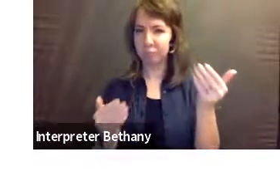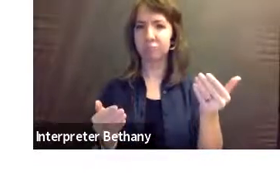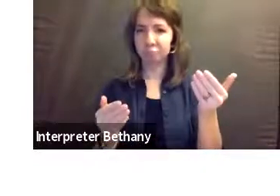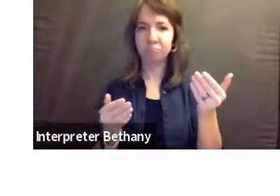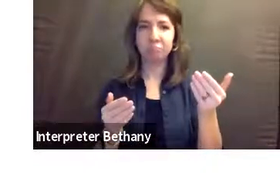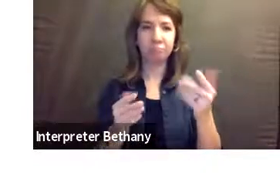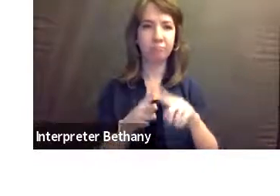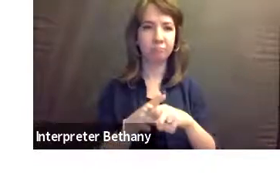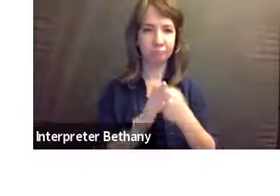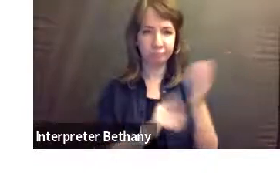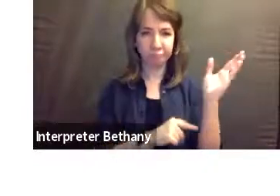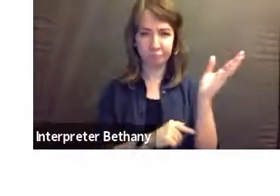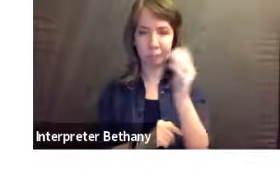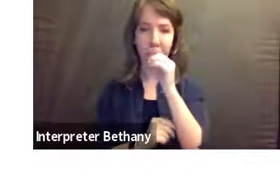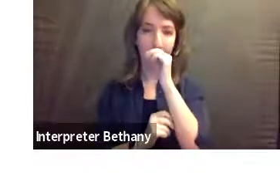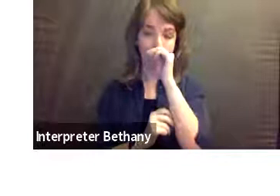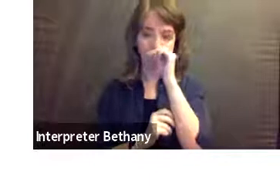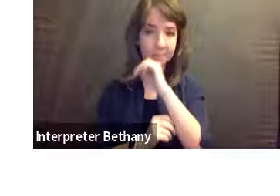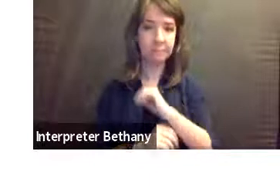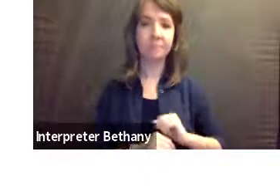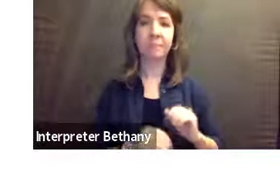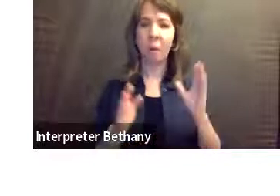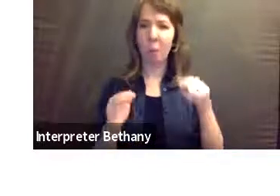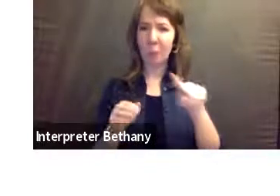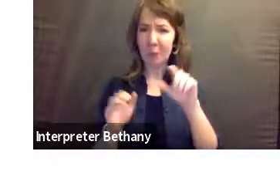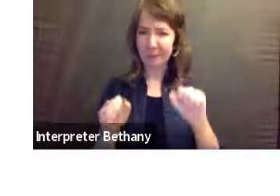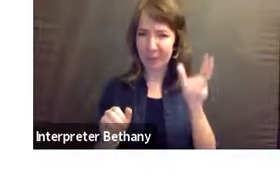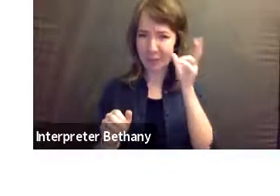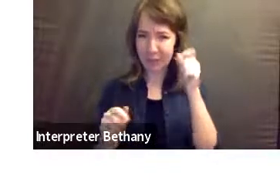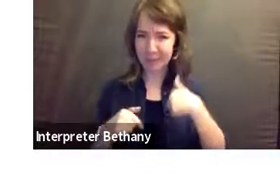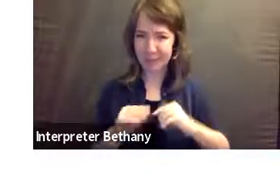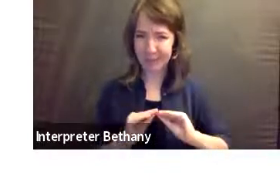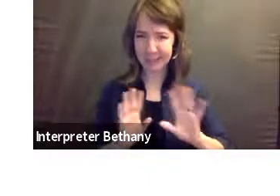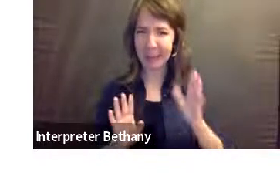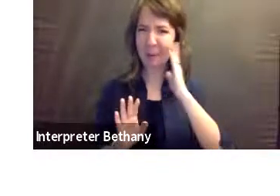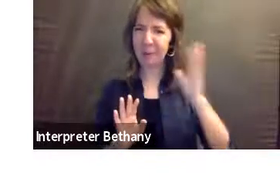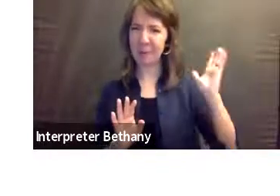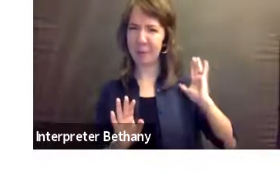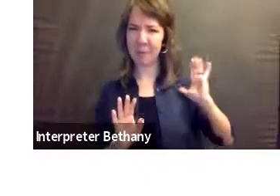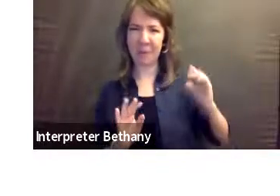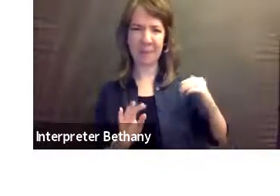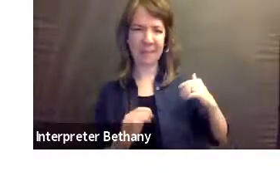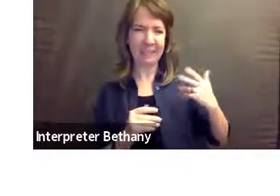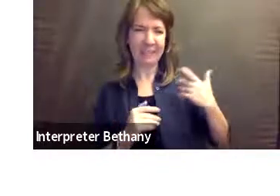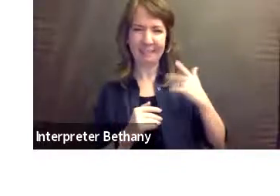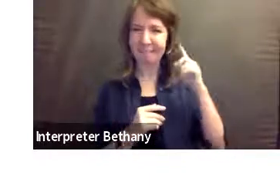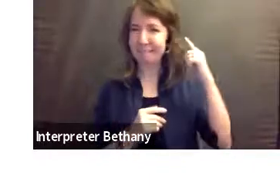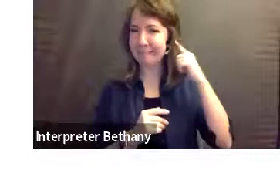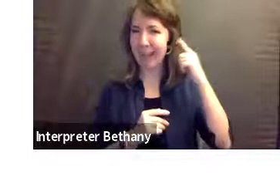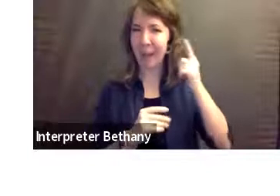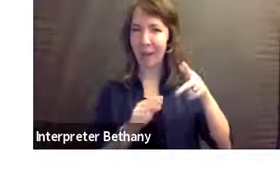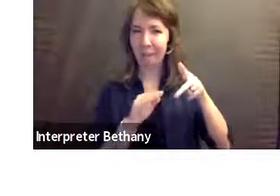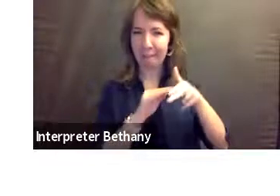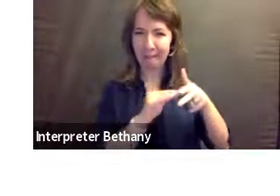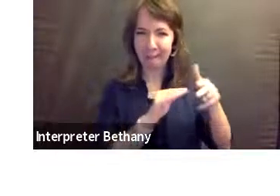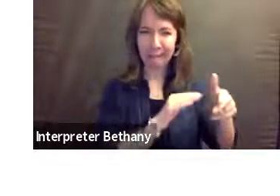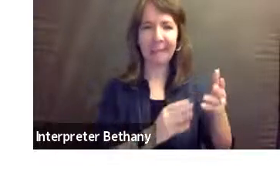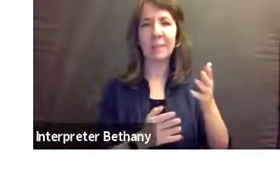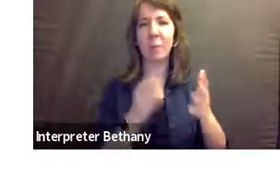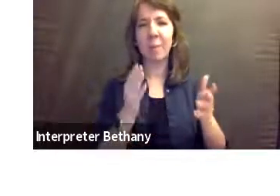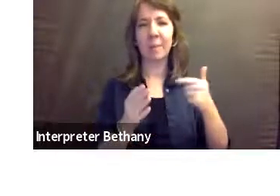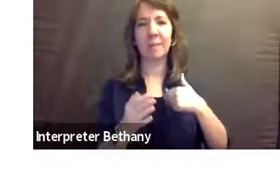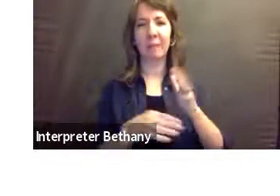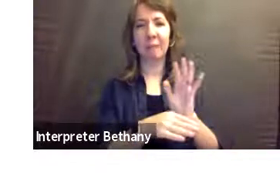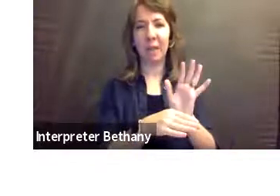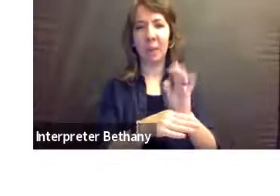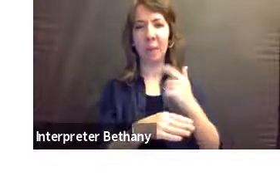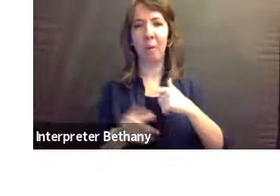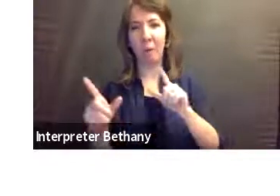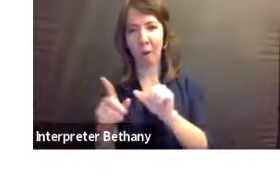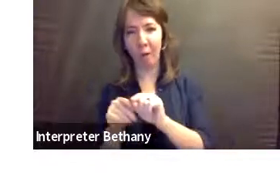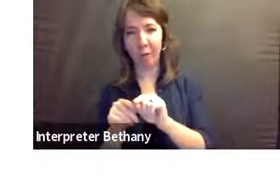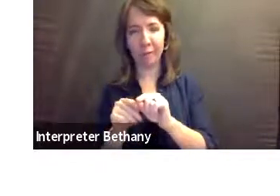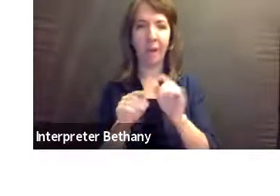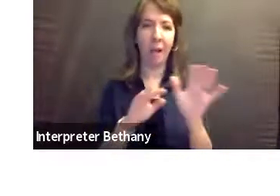Linda Kobashigawa: One can hear me. I know that I was sort of breaking up a little bit so I might need to turn off my video it's telling me, my people. So